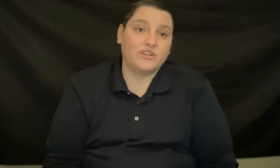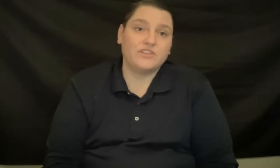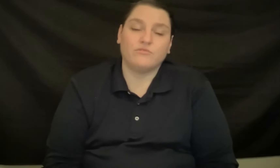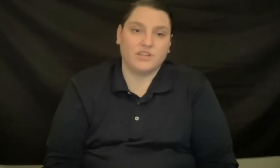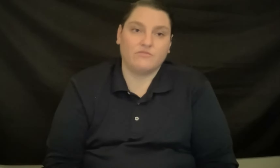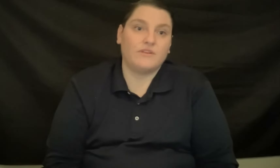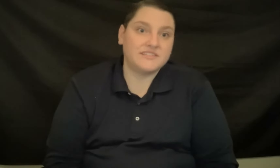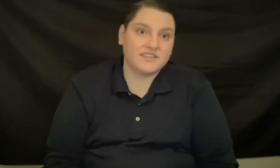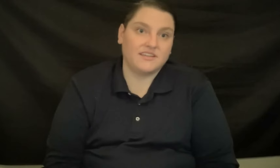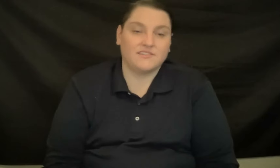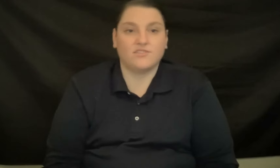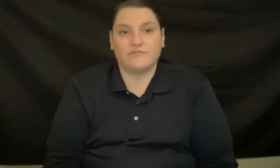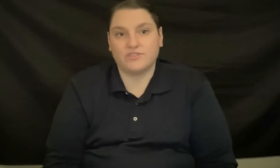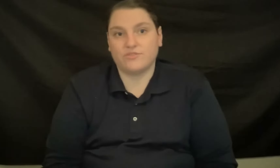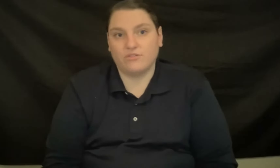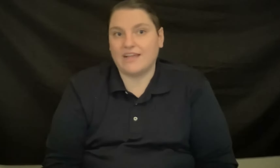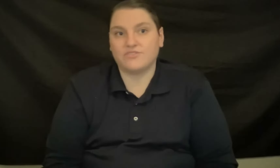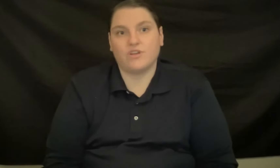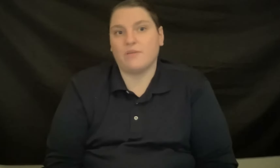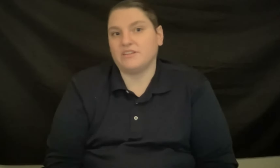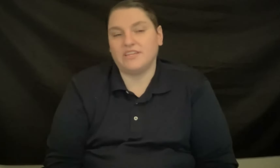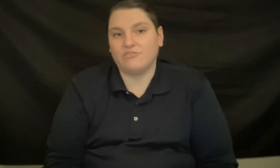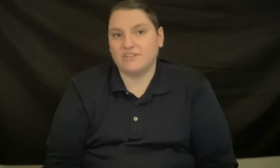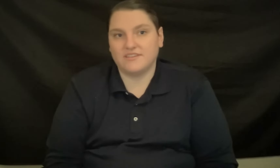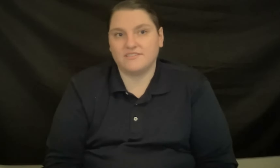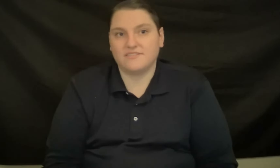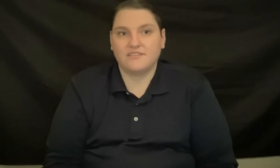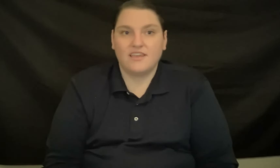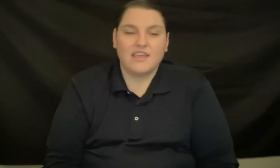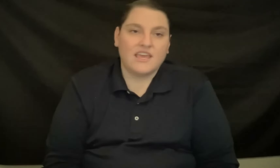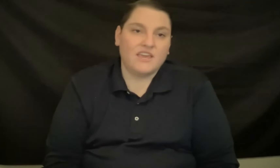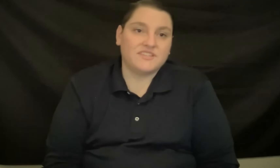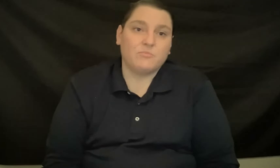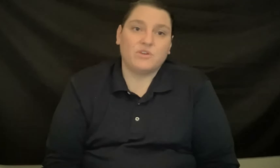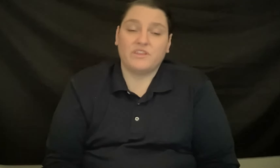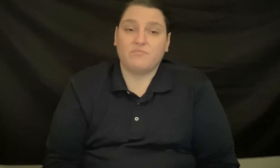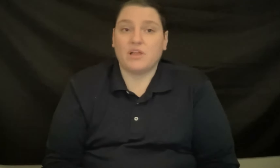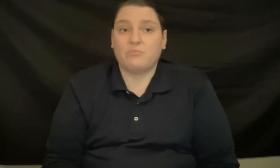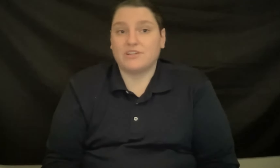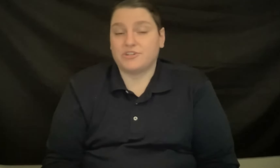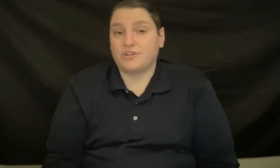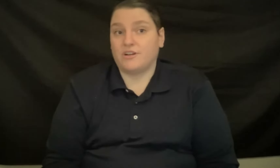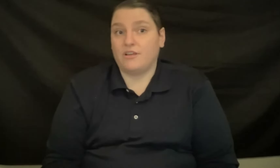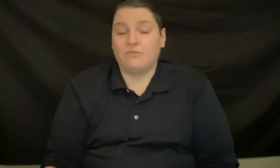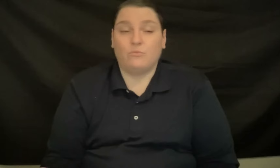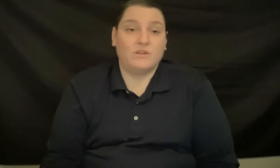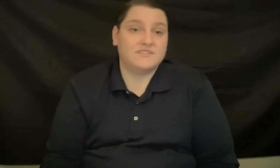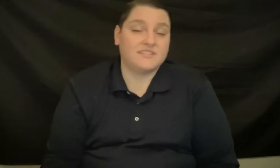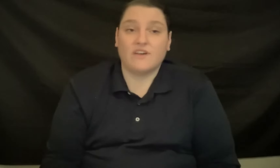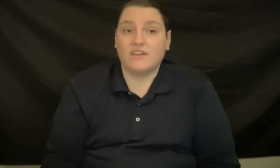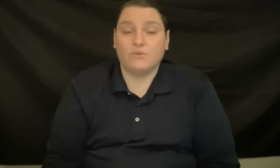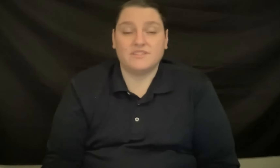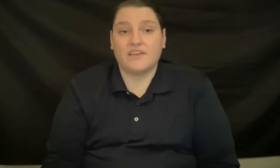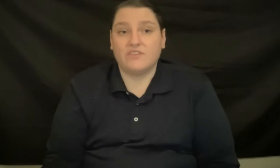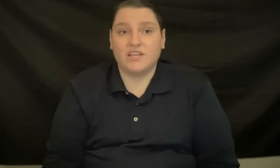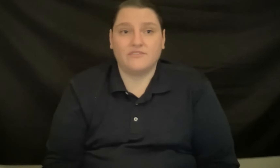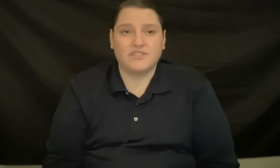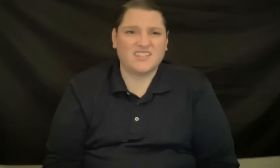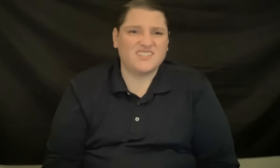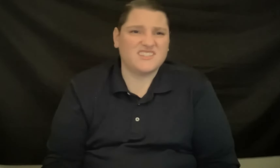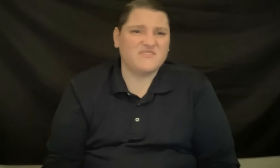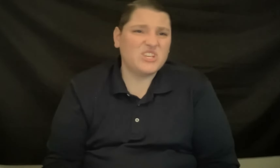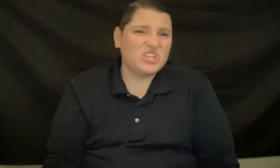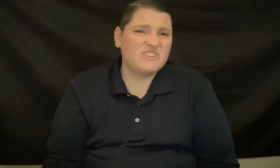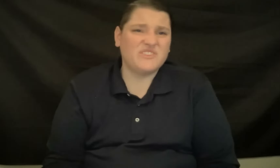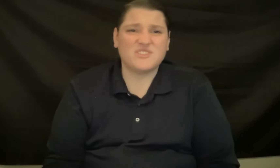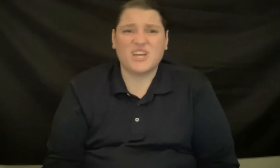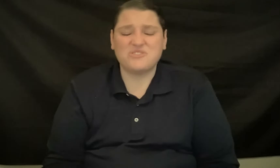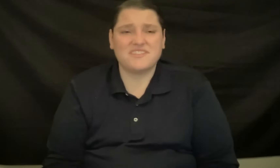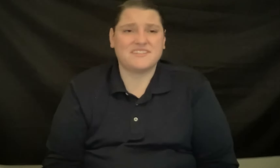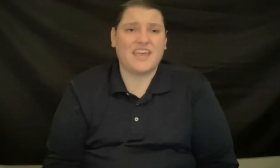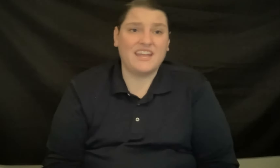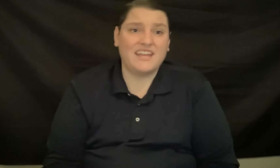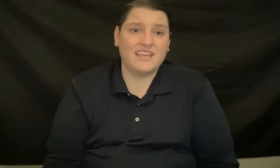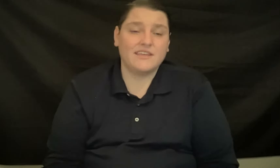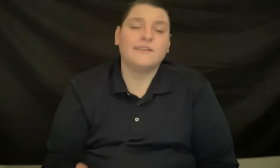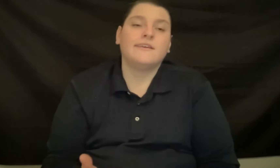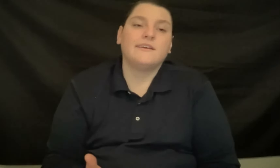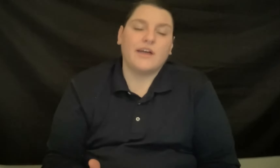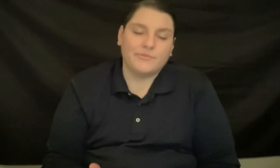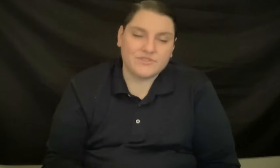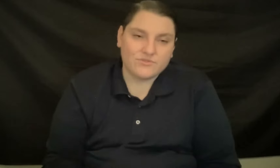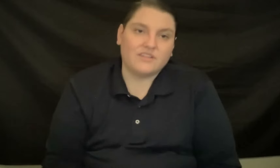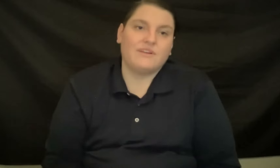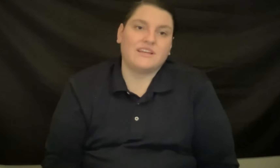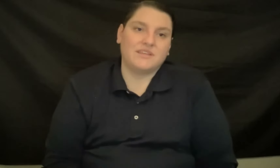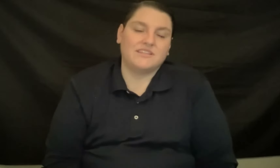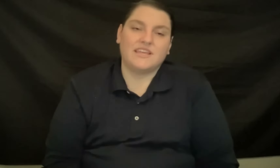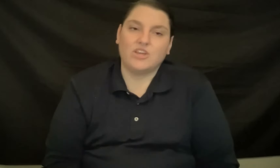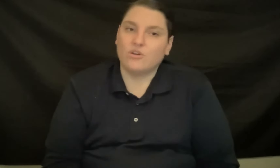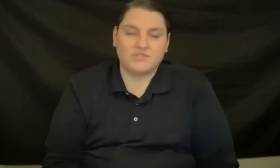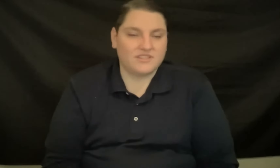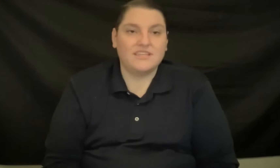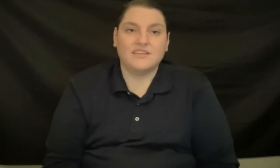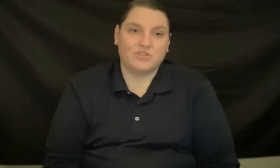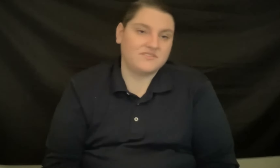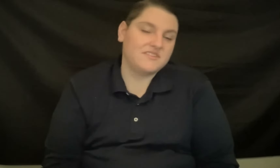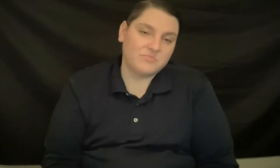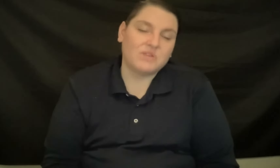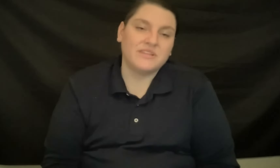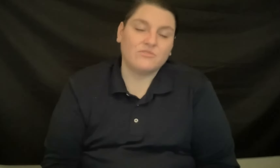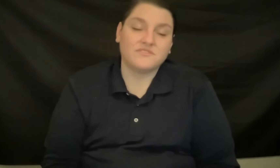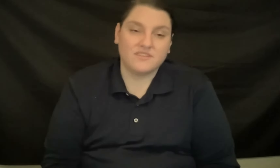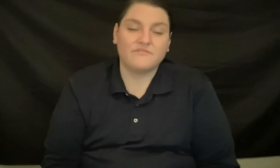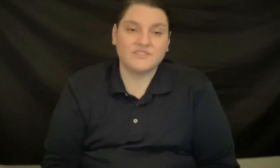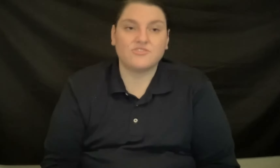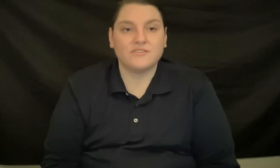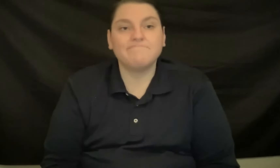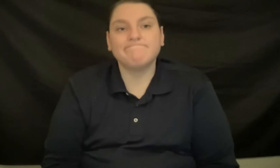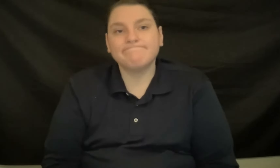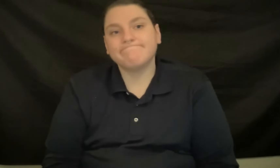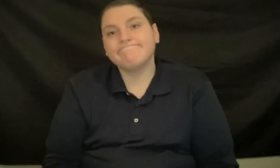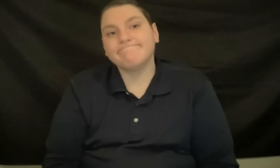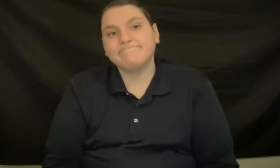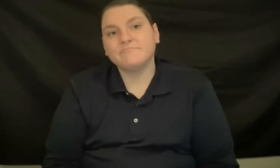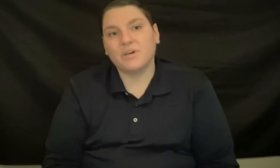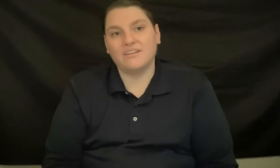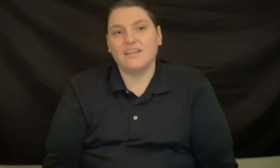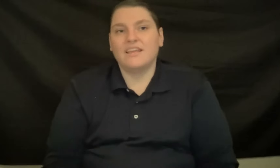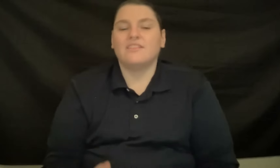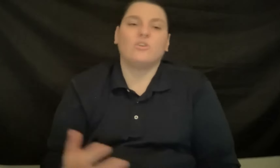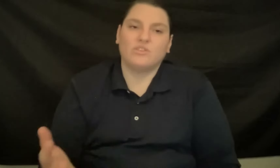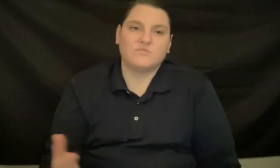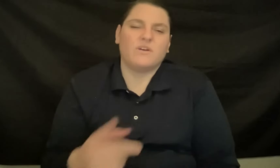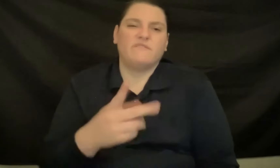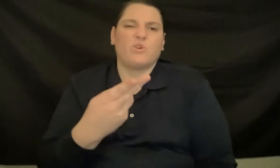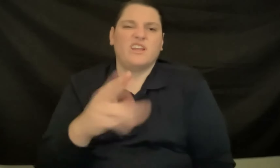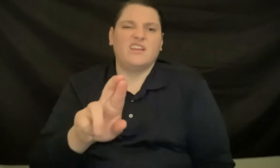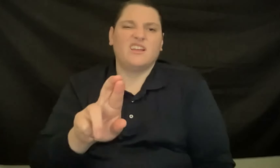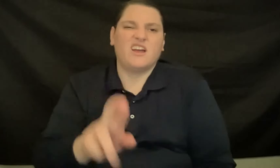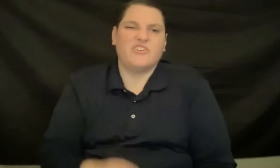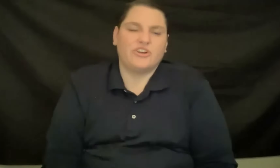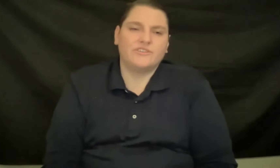And the goal for a healthy heart is to have a systolic blood pressure, which is the number that indicates your heart squeezing and pushing blood, under 140. If it's over 140 it's recommended generally that folks take medication. But research shows that even 140 may be too high have a number and that 130 or 135 systolic is likely a more appropriate threshold.